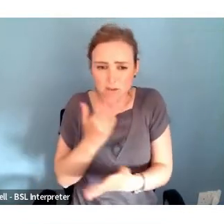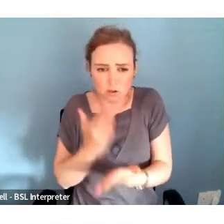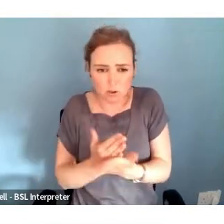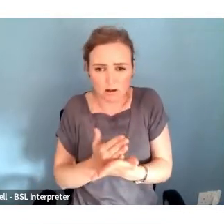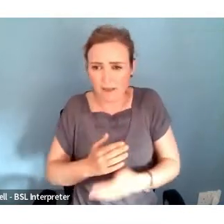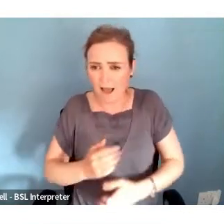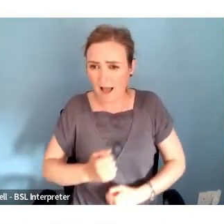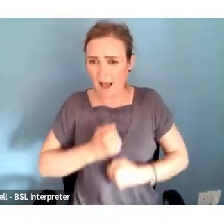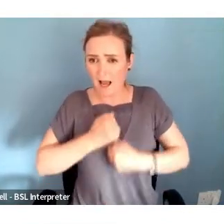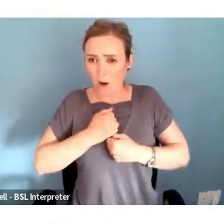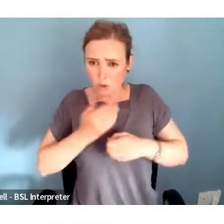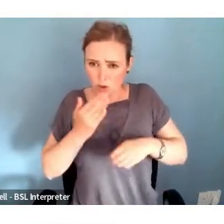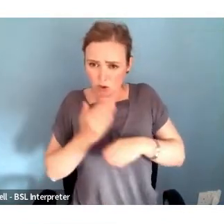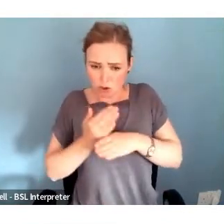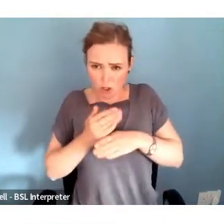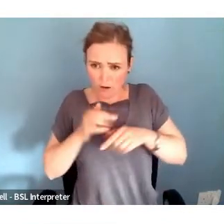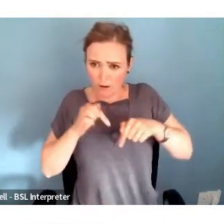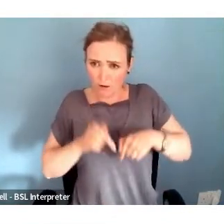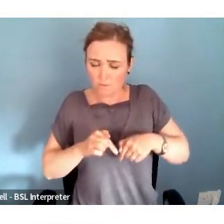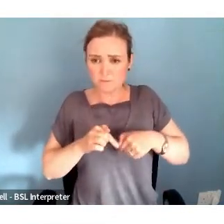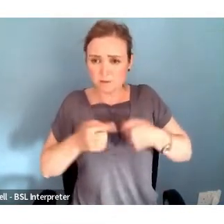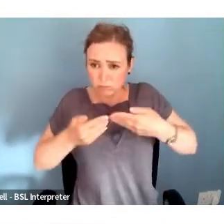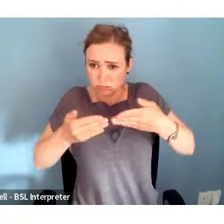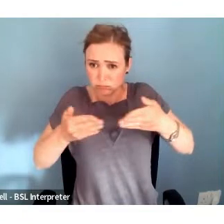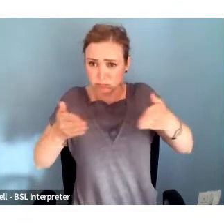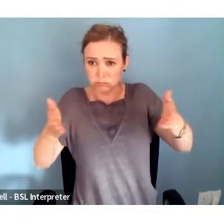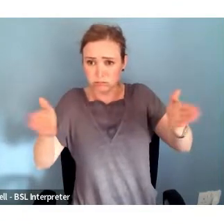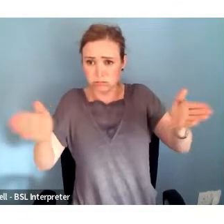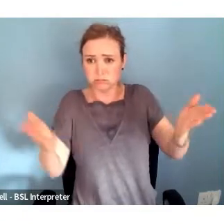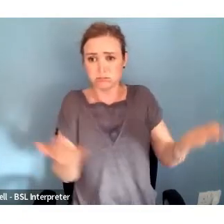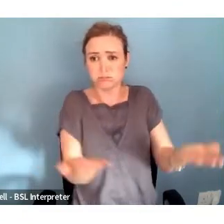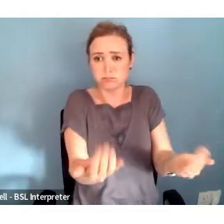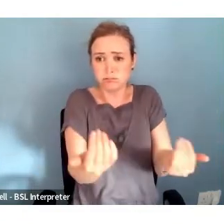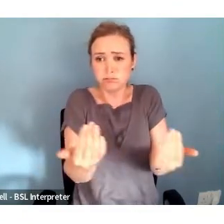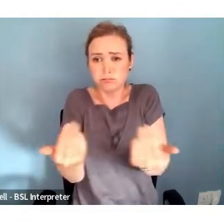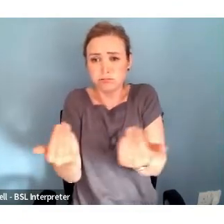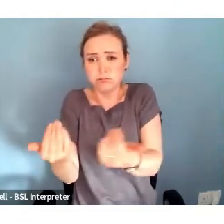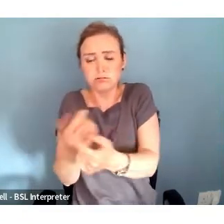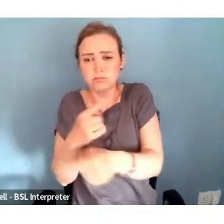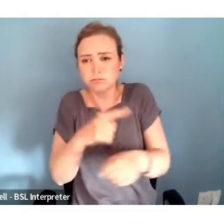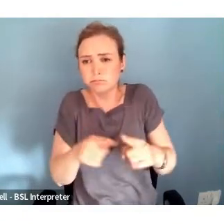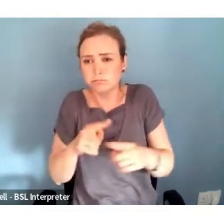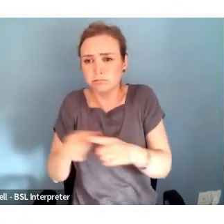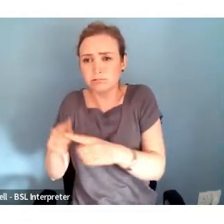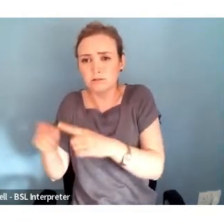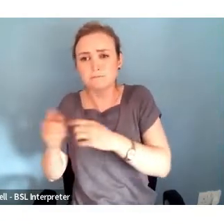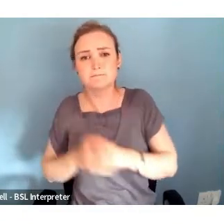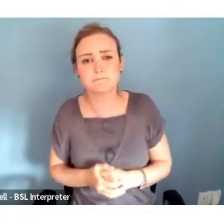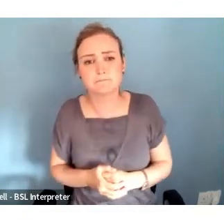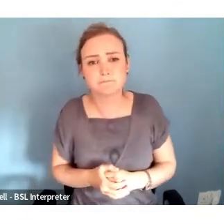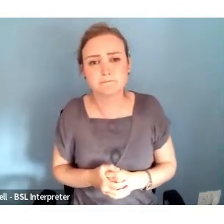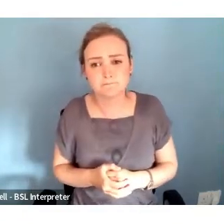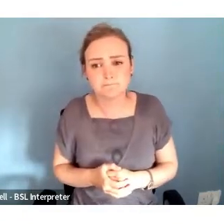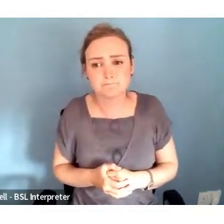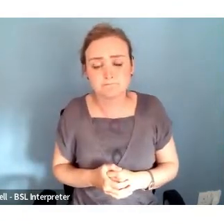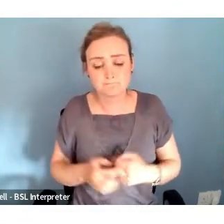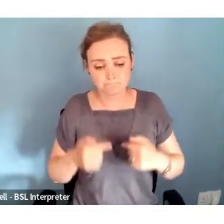as many different people as possible. As an organisation, when we fund arts organisation, we're